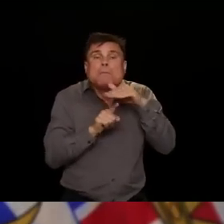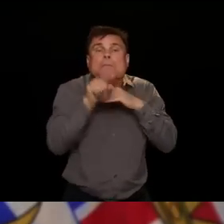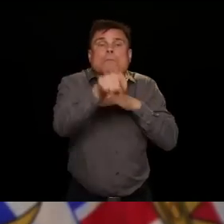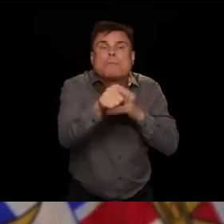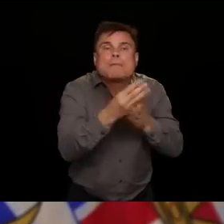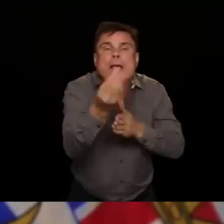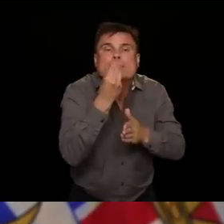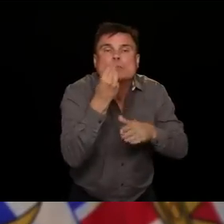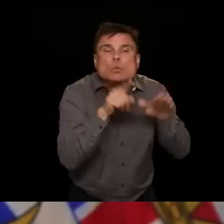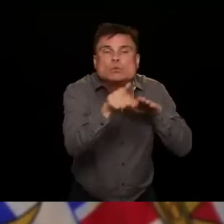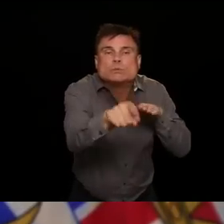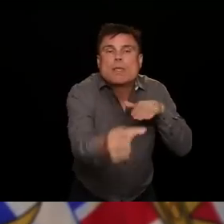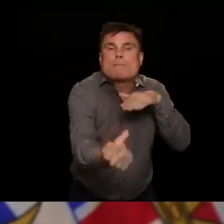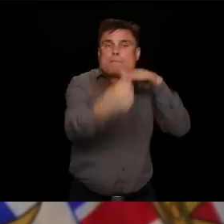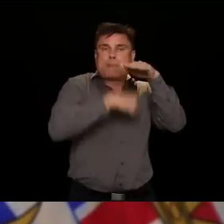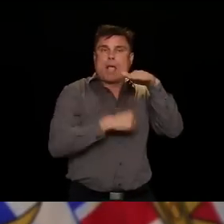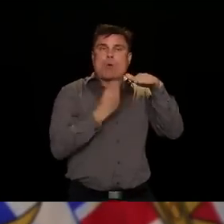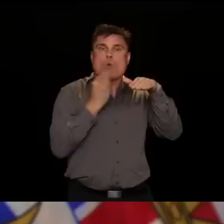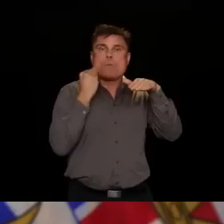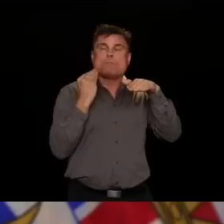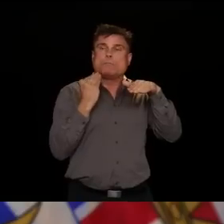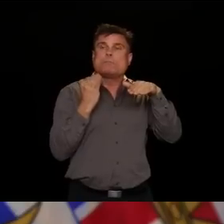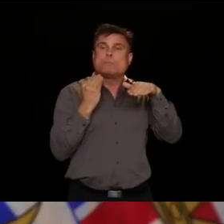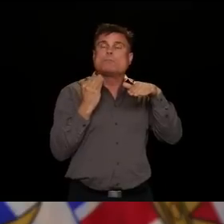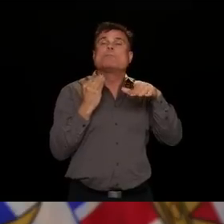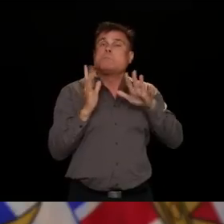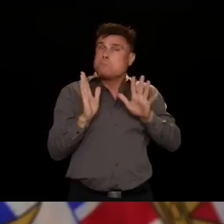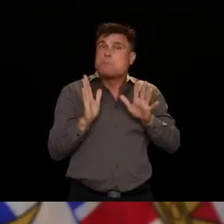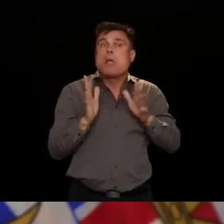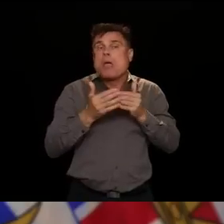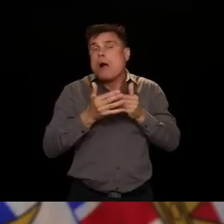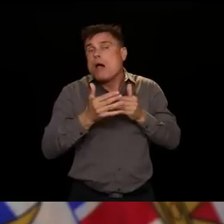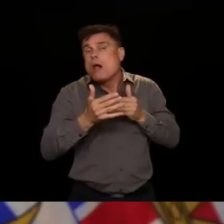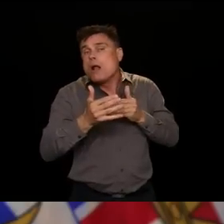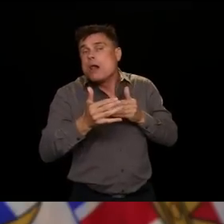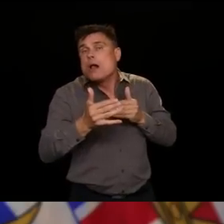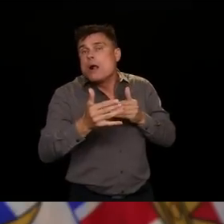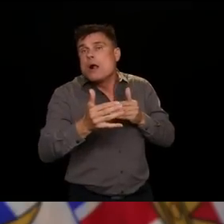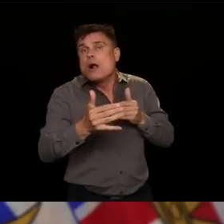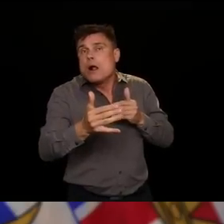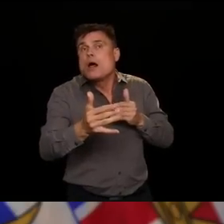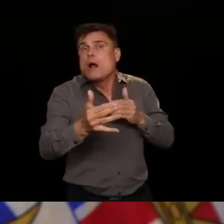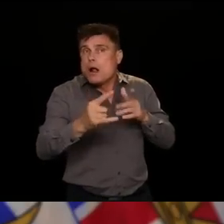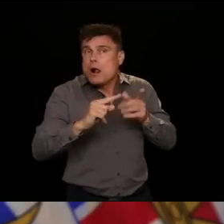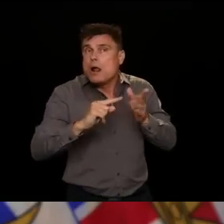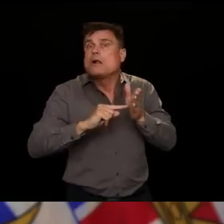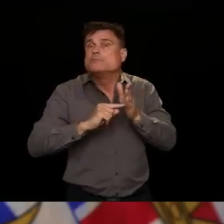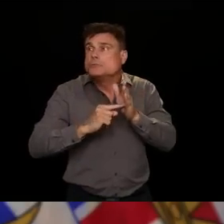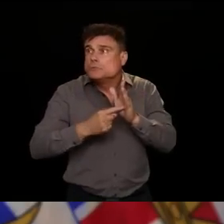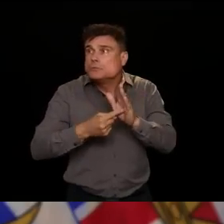and most of us were staying at home and not going out very often , we learned how to go to grocery stores in a